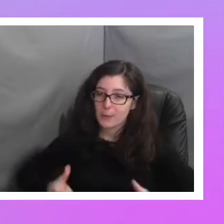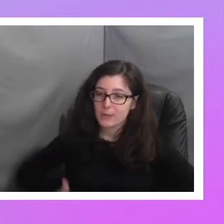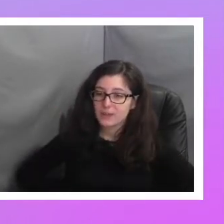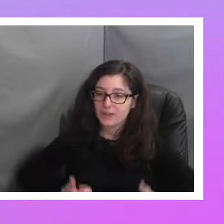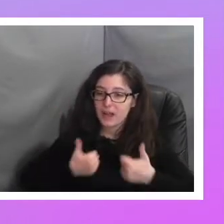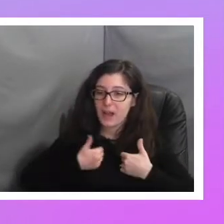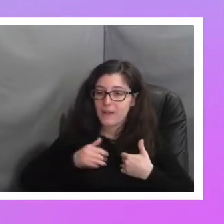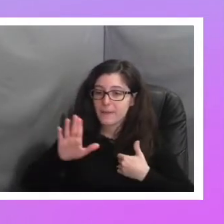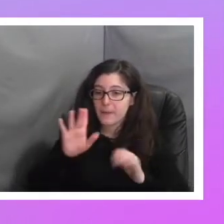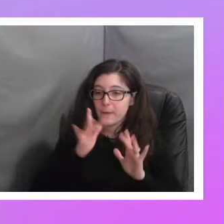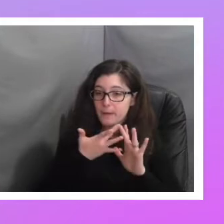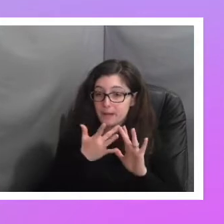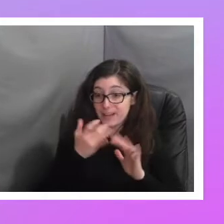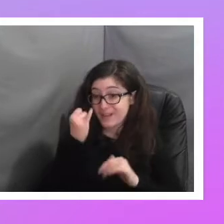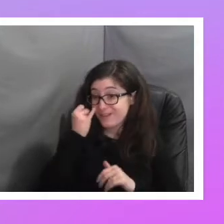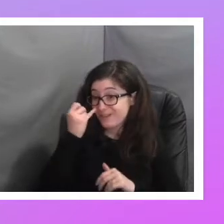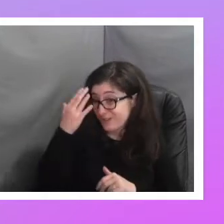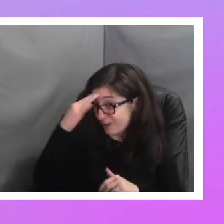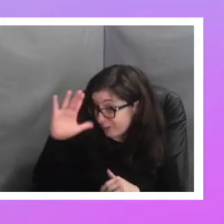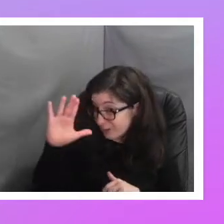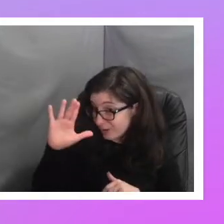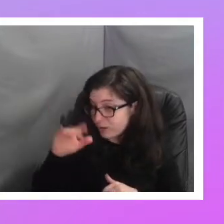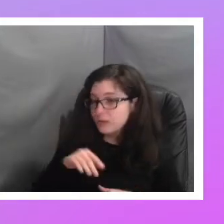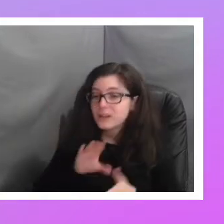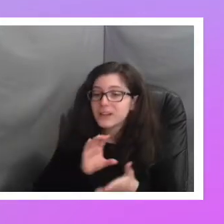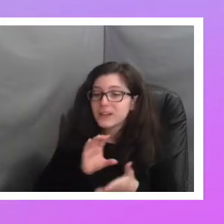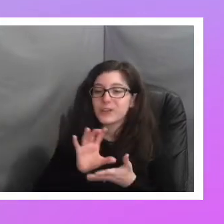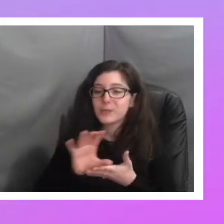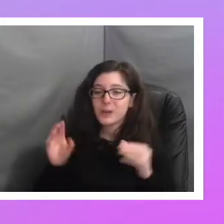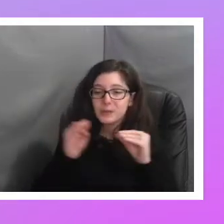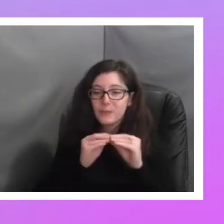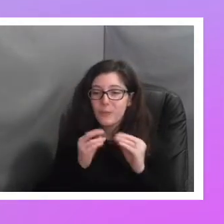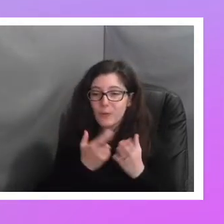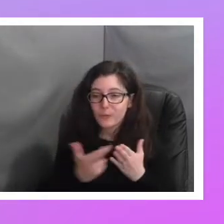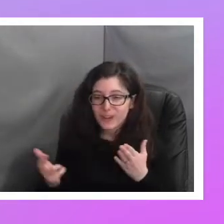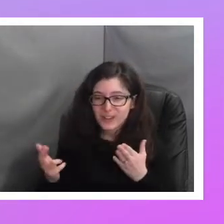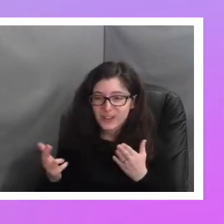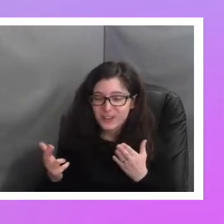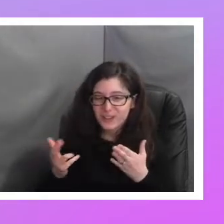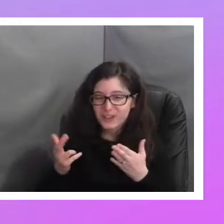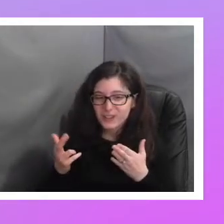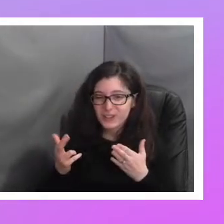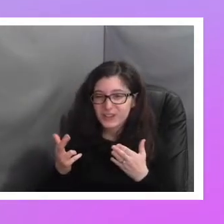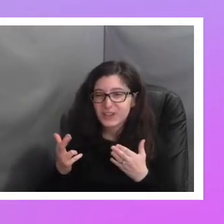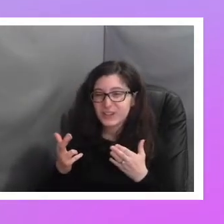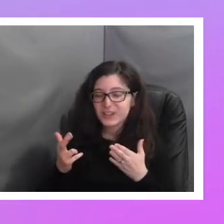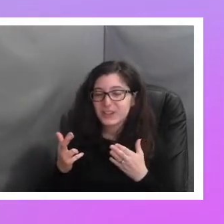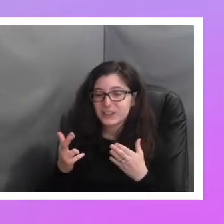If they don't know how, then you're spending more resources on the back end, making accessible late.